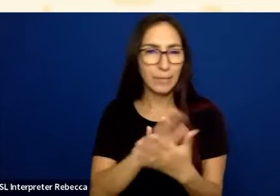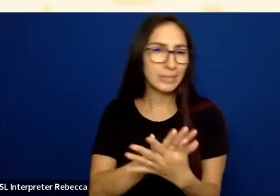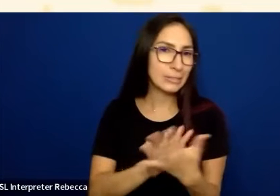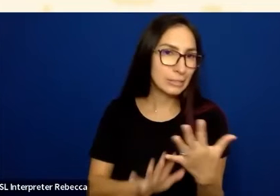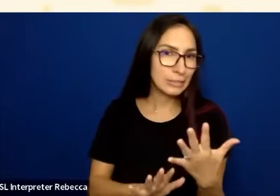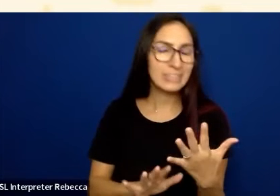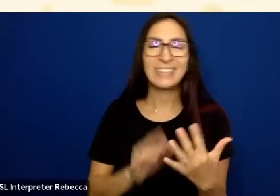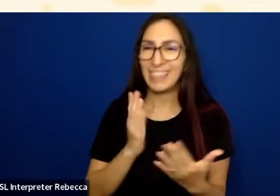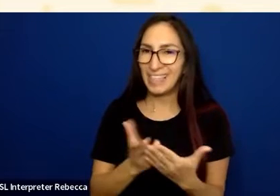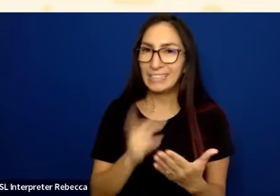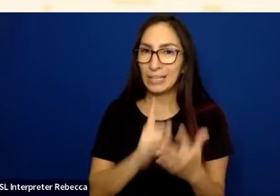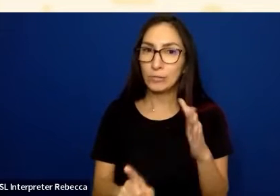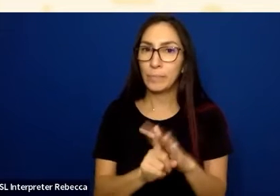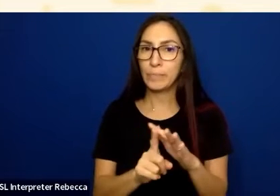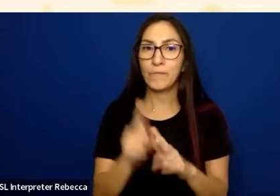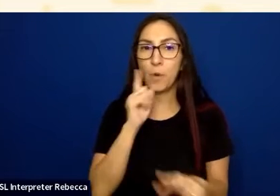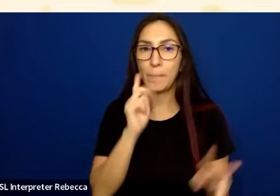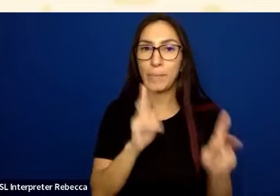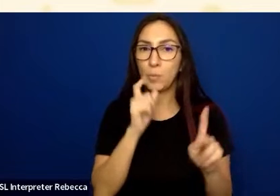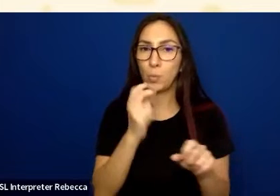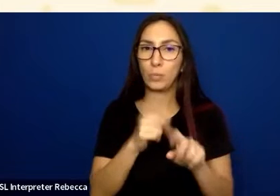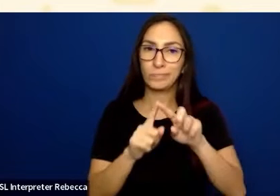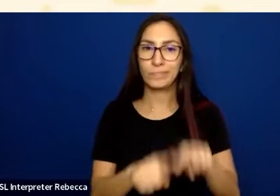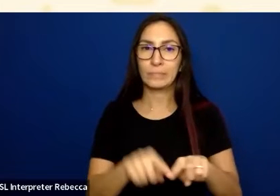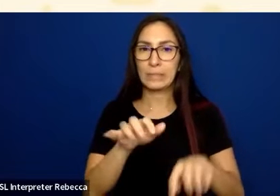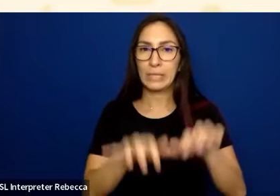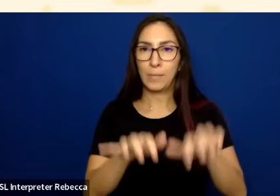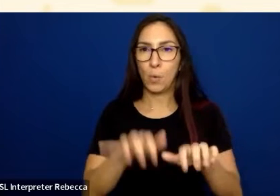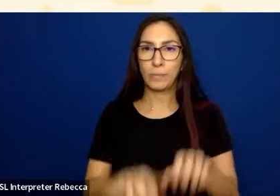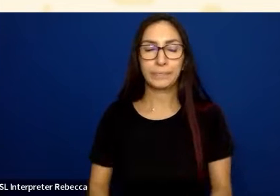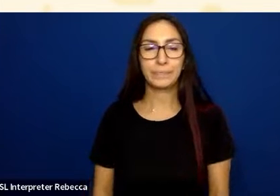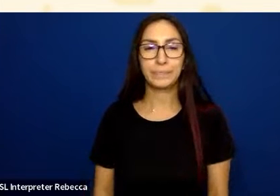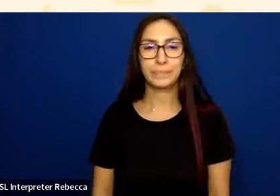So when it comes to WordPress, accessibility is .